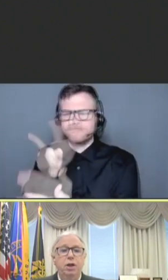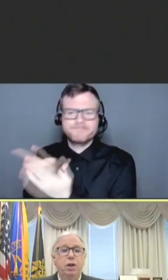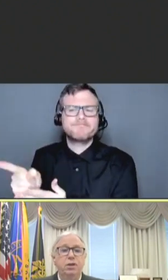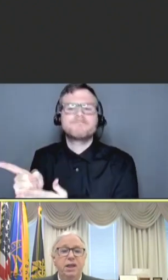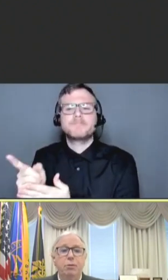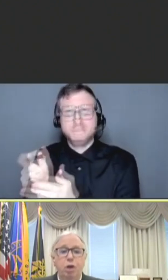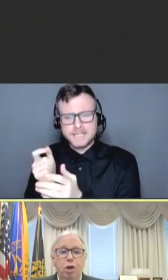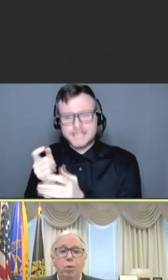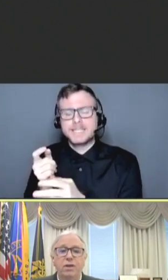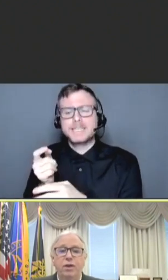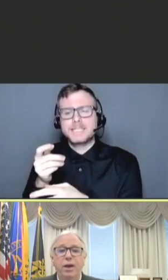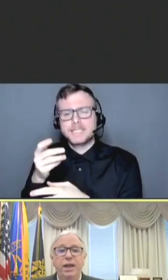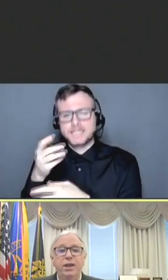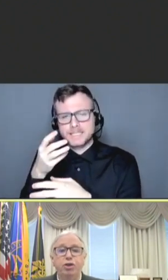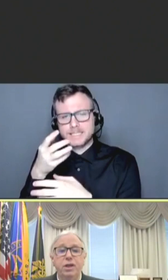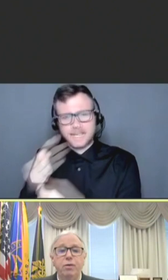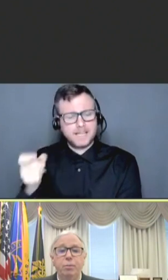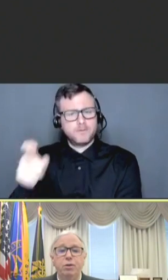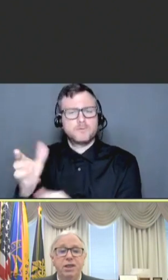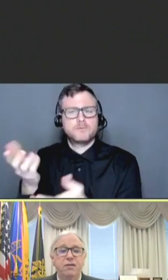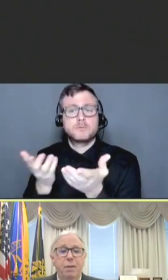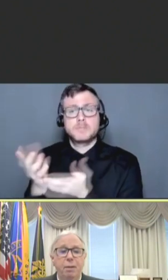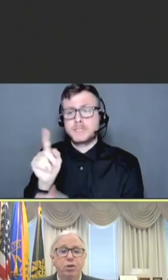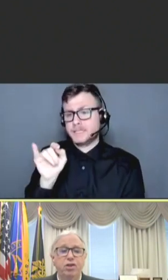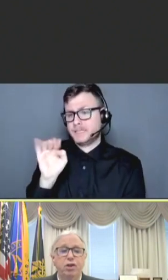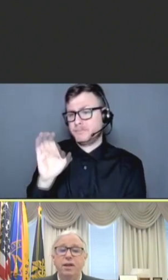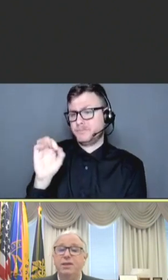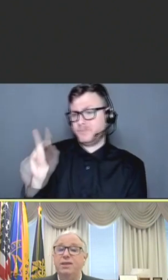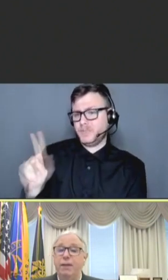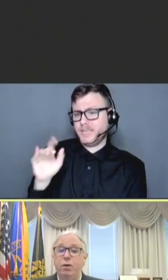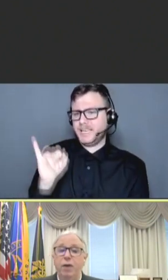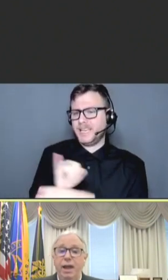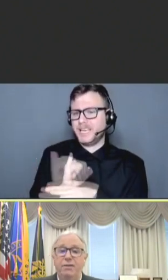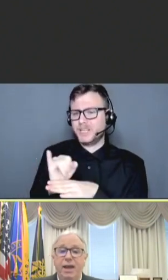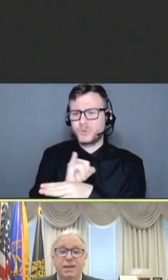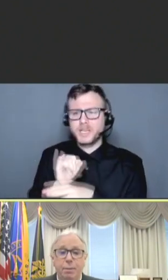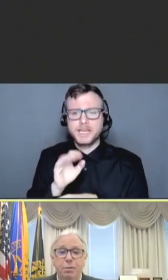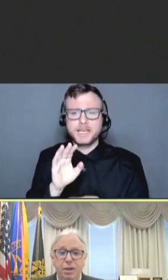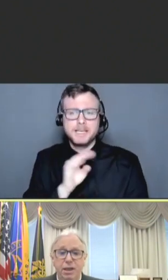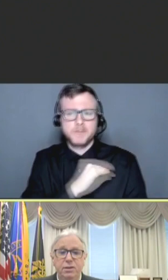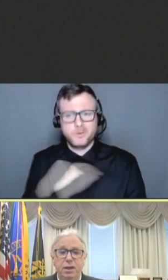Dr. Tim Cooke, one of our industry representative members, served on several NVAC subcommittees,